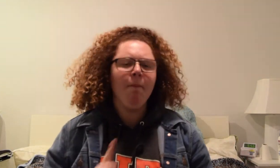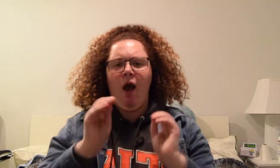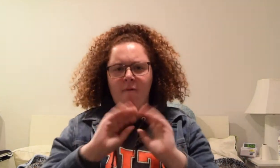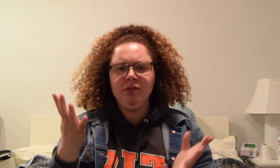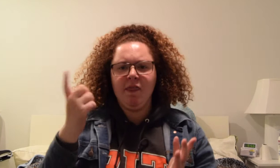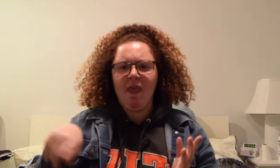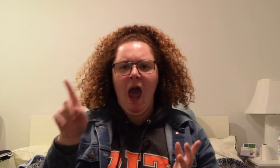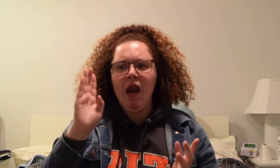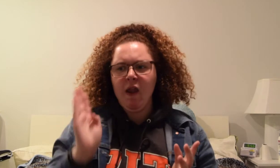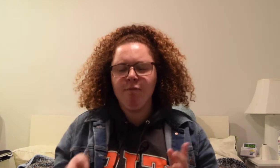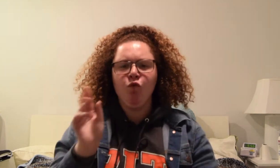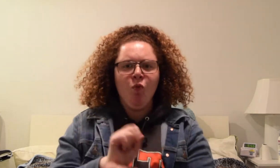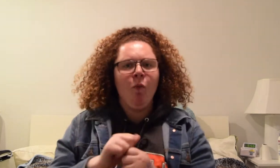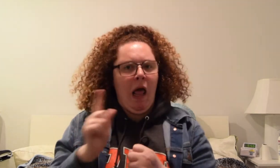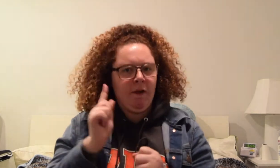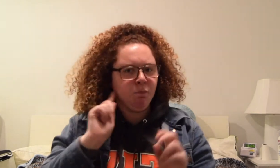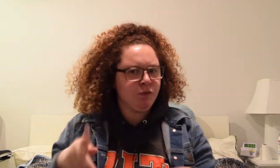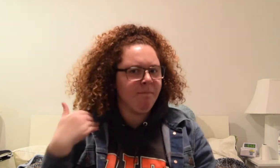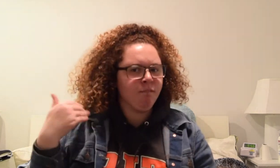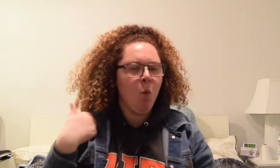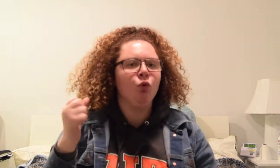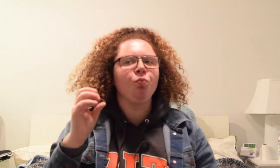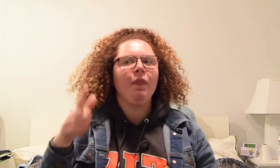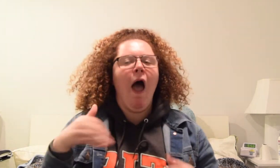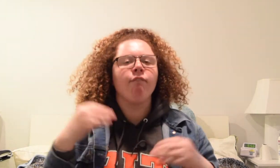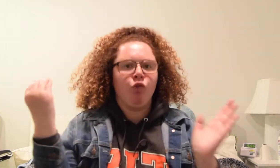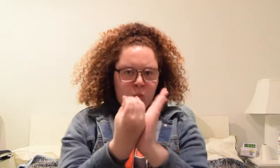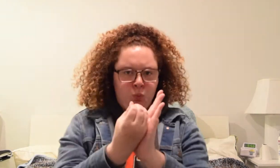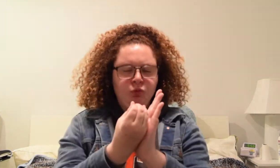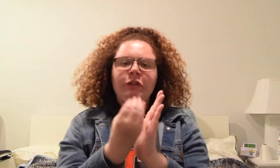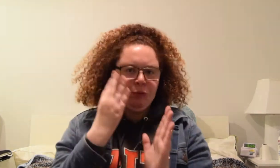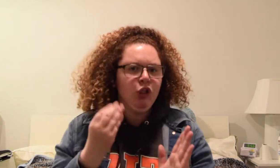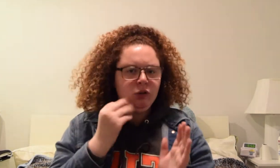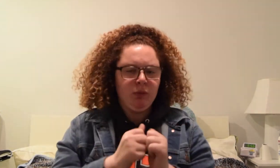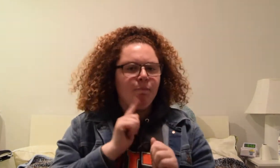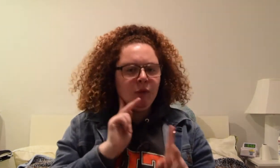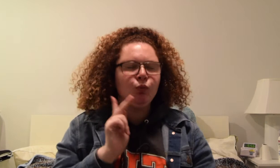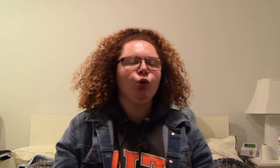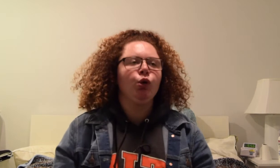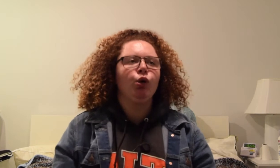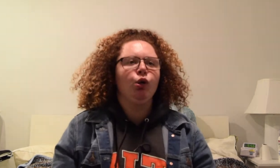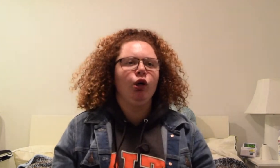But obviously they never worked with a deaf person before so they have zero experience